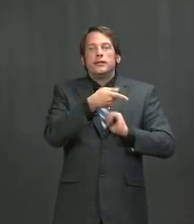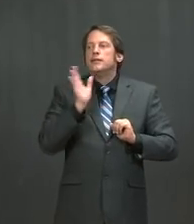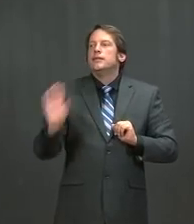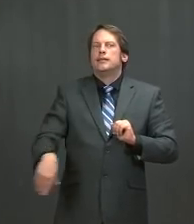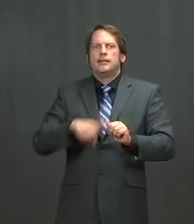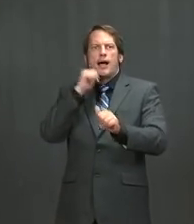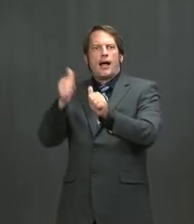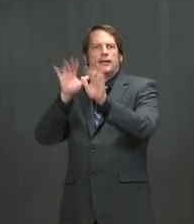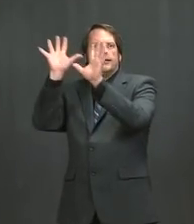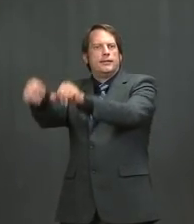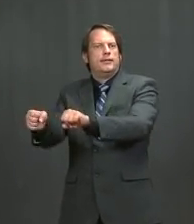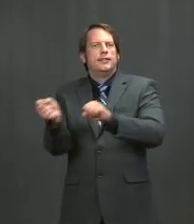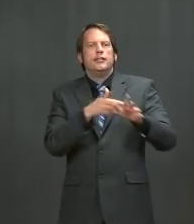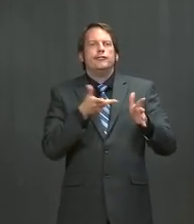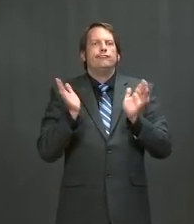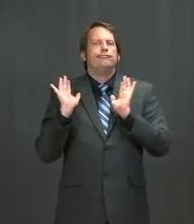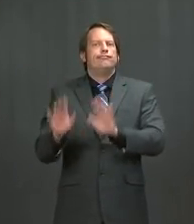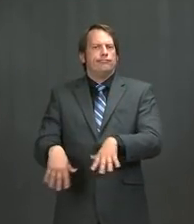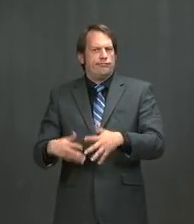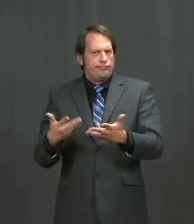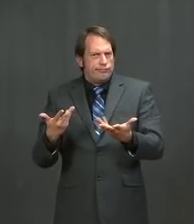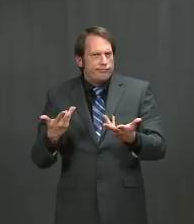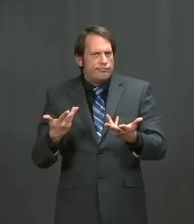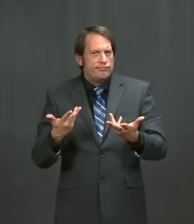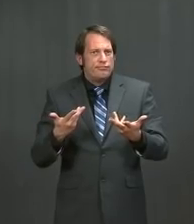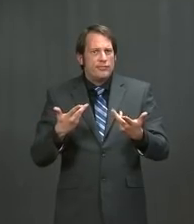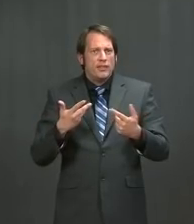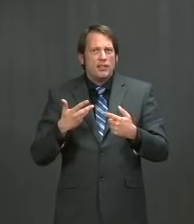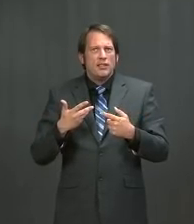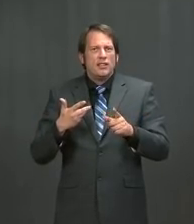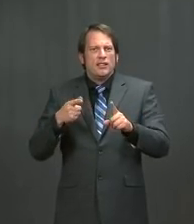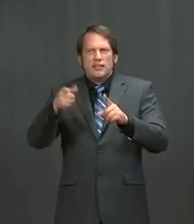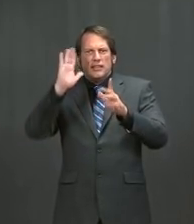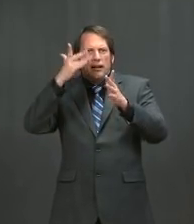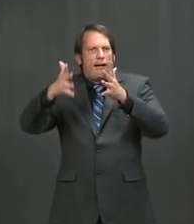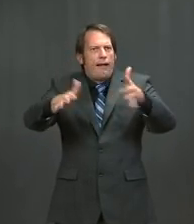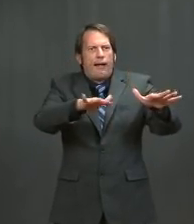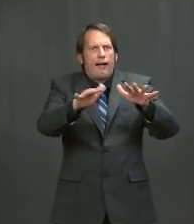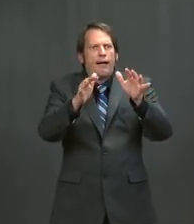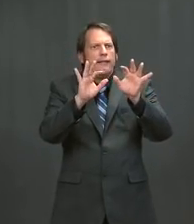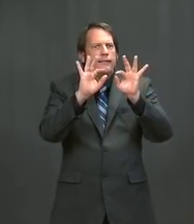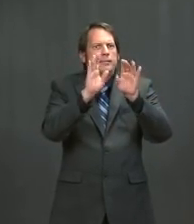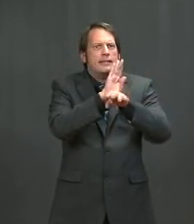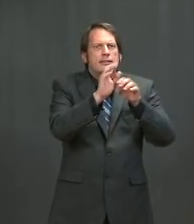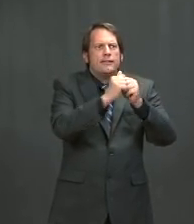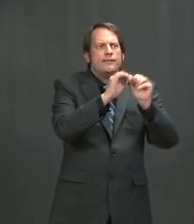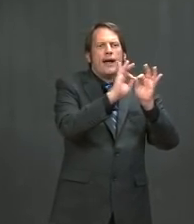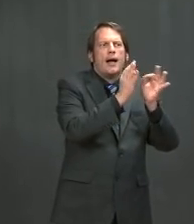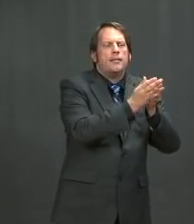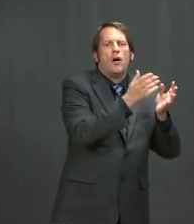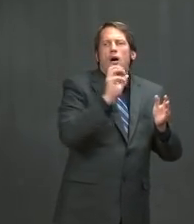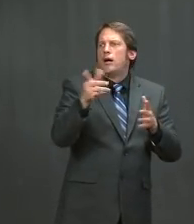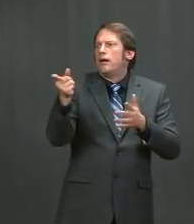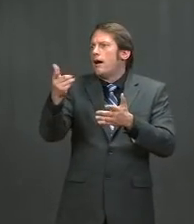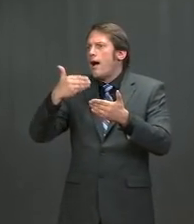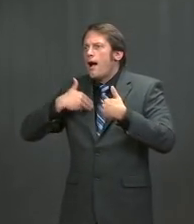The Washington Post is reporting that some of these people are carrying drugs. Has the administration maybe reached out to Mexico